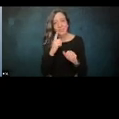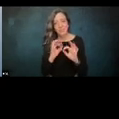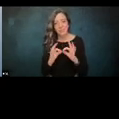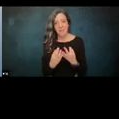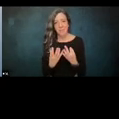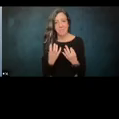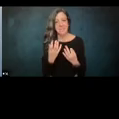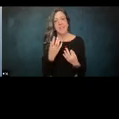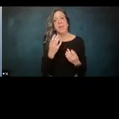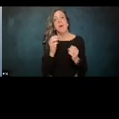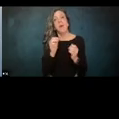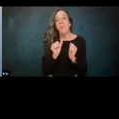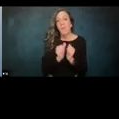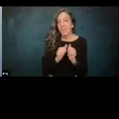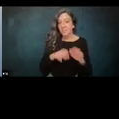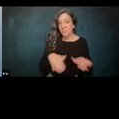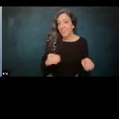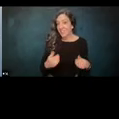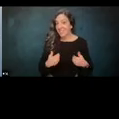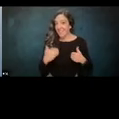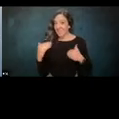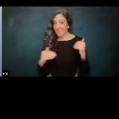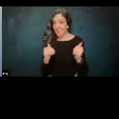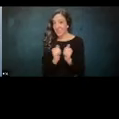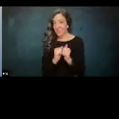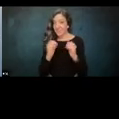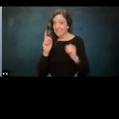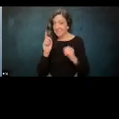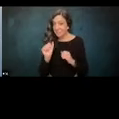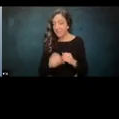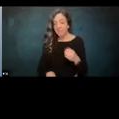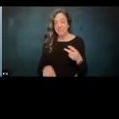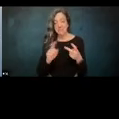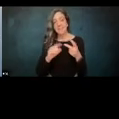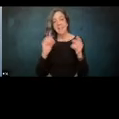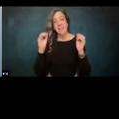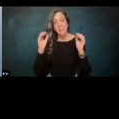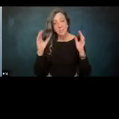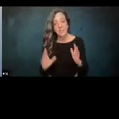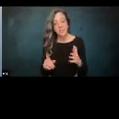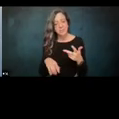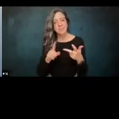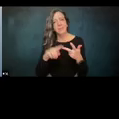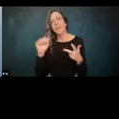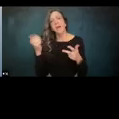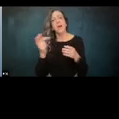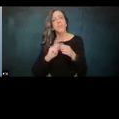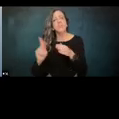young adults with disabilities, educators, and other professionals come together to learn and